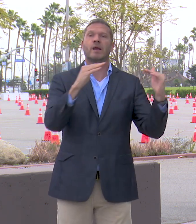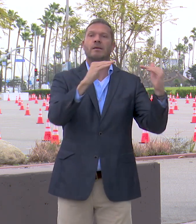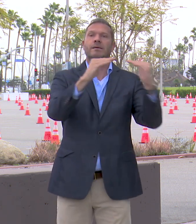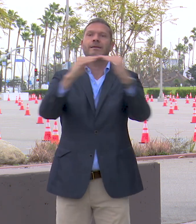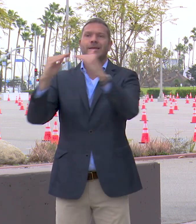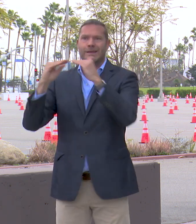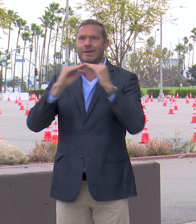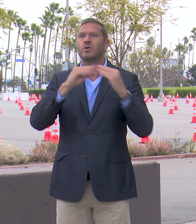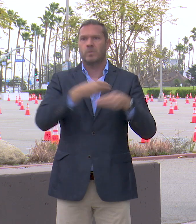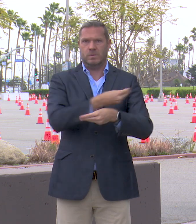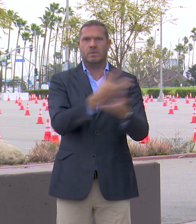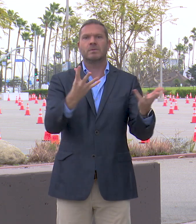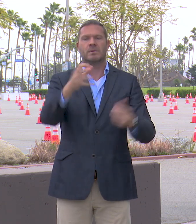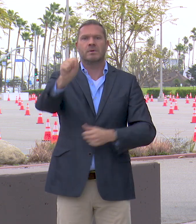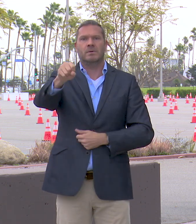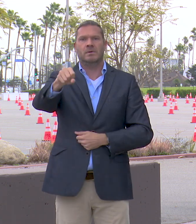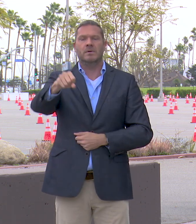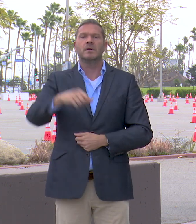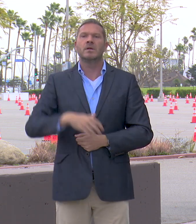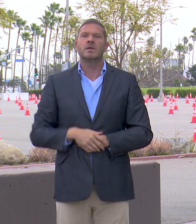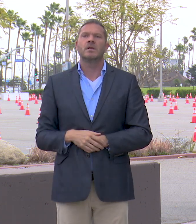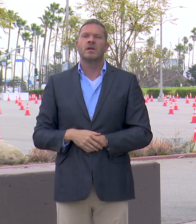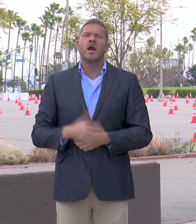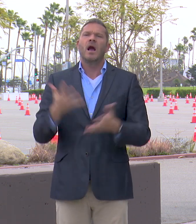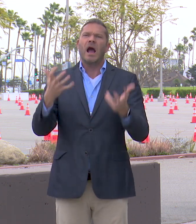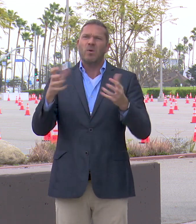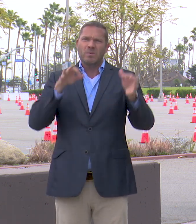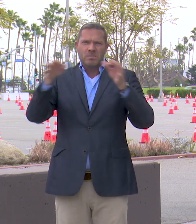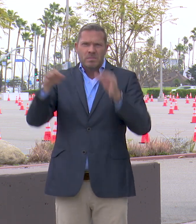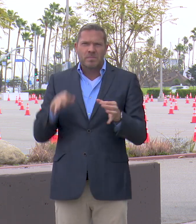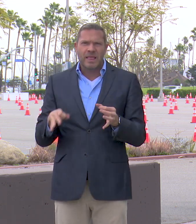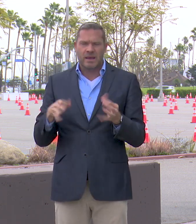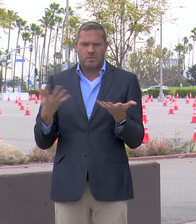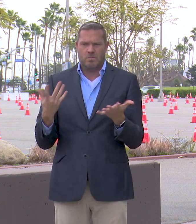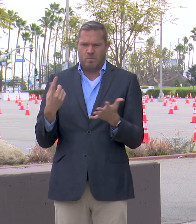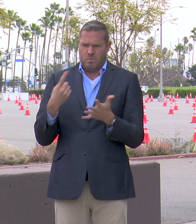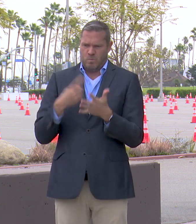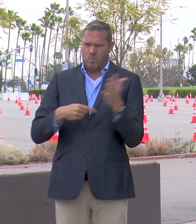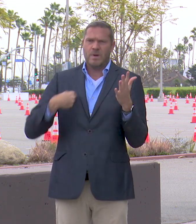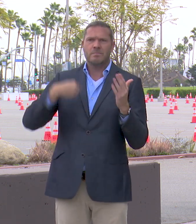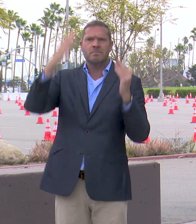Today I'm going to share with you what to expect when visiting a city run vaccine clinic.